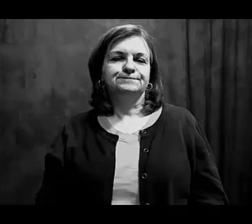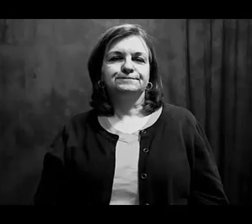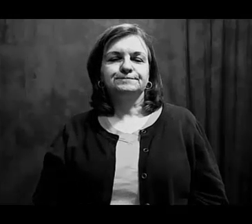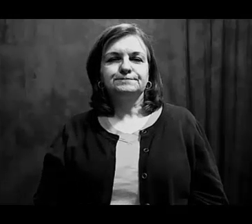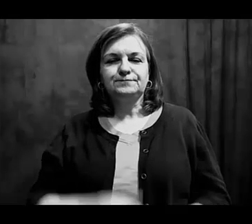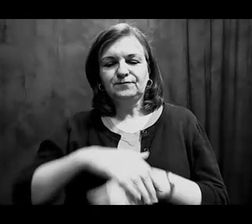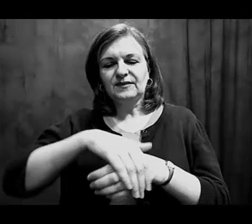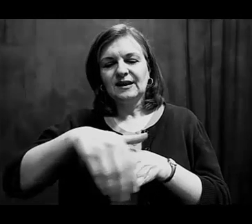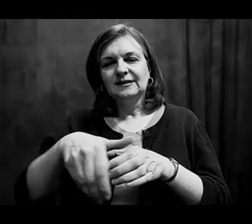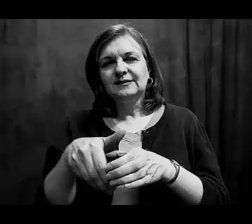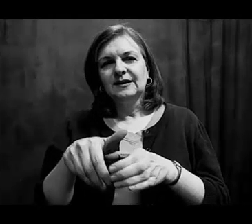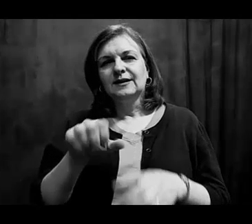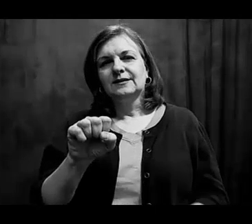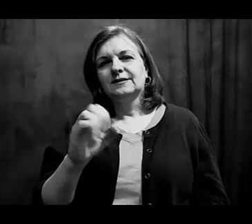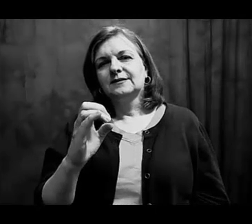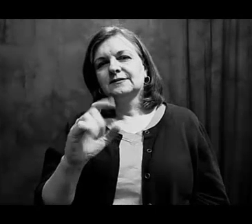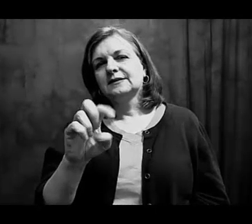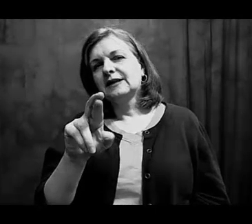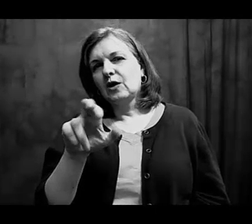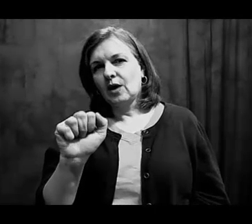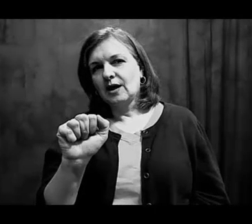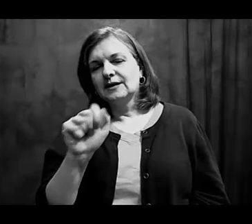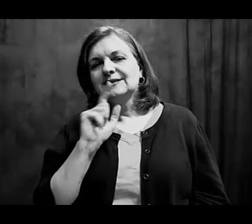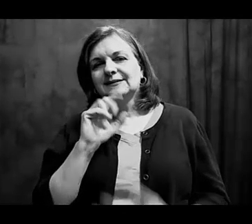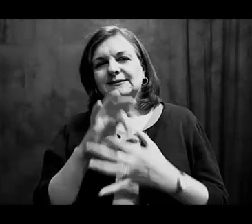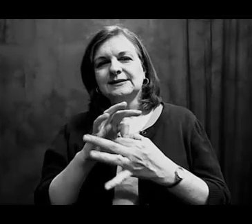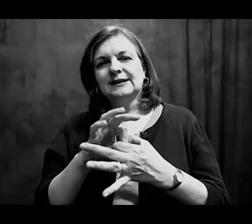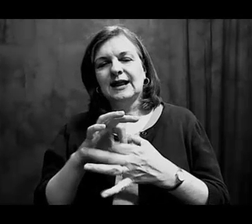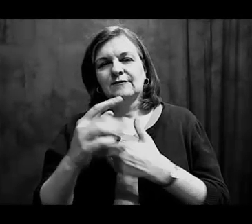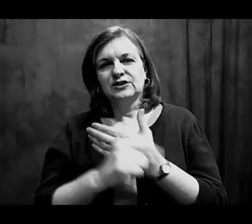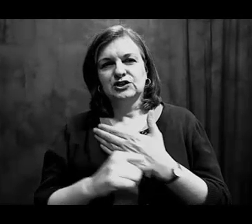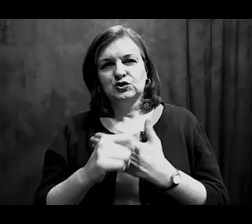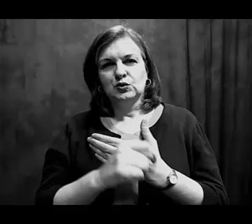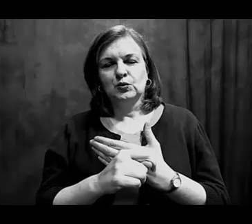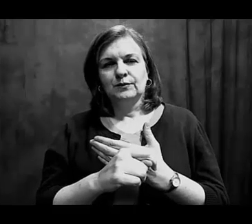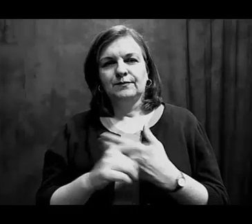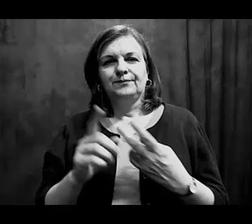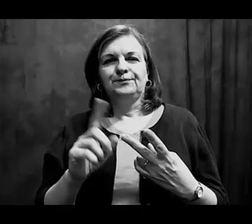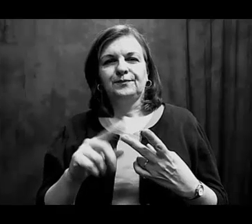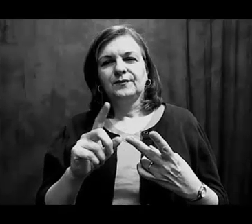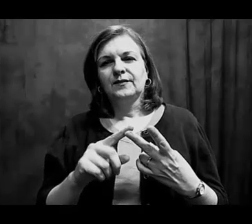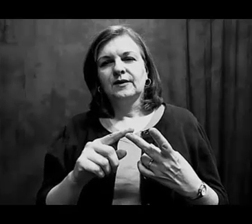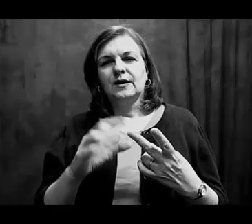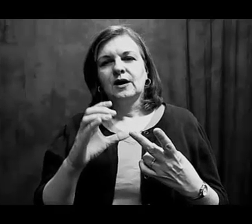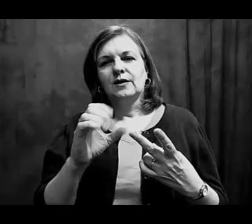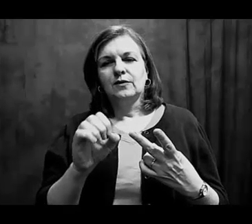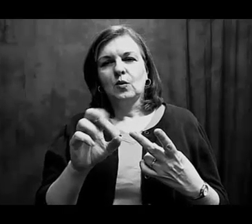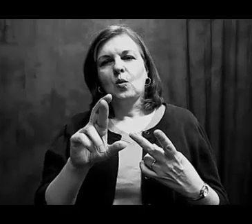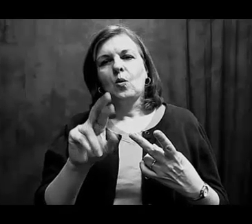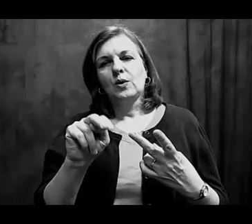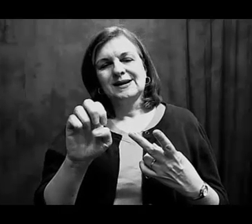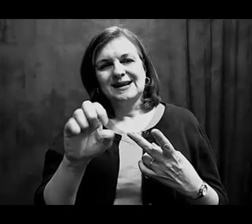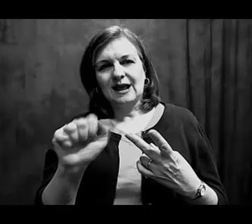this sclera as we said on the outside is connective tissue that cornea is covering